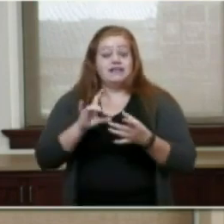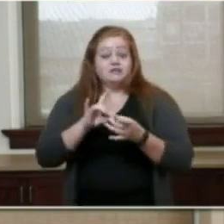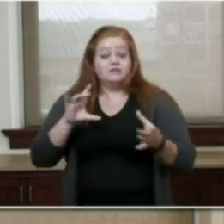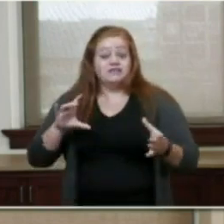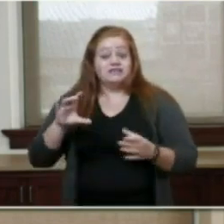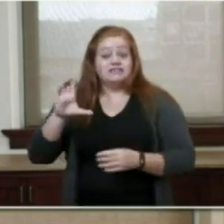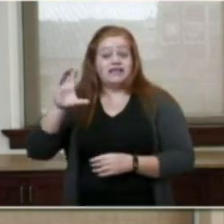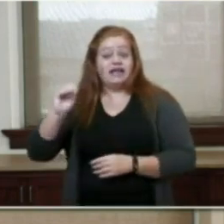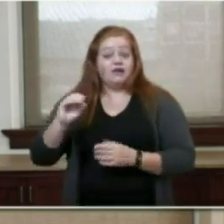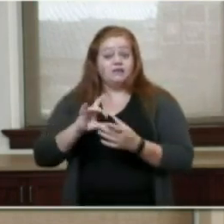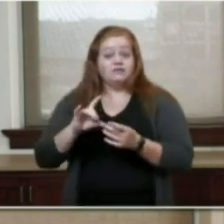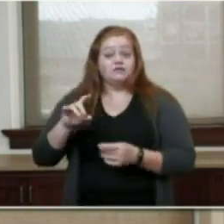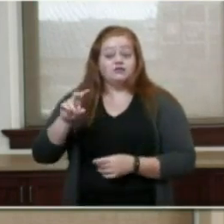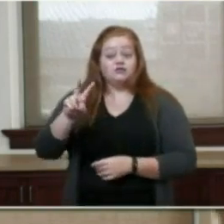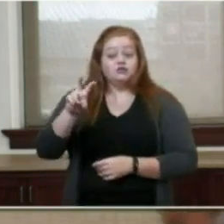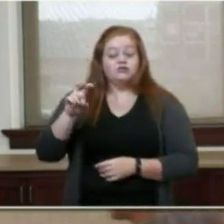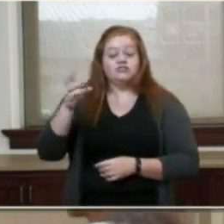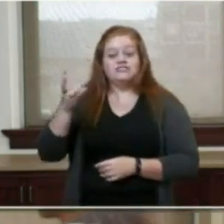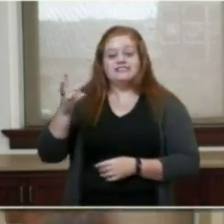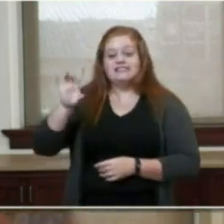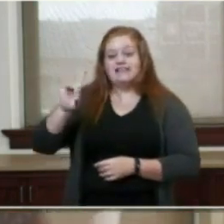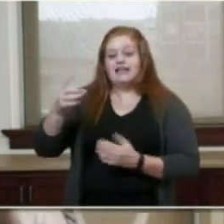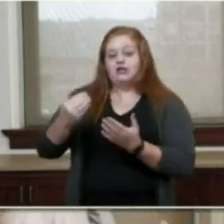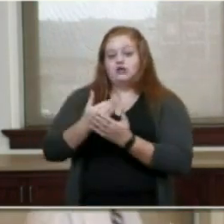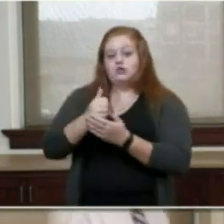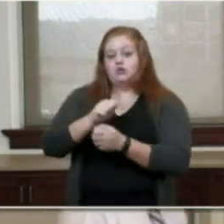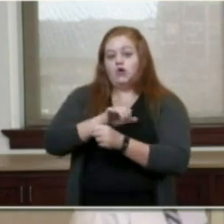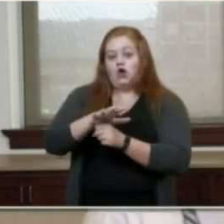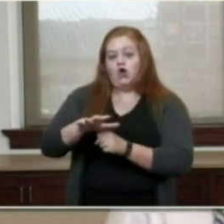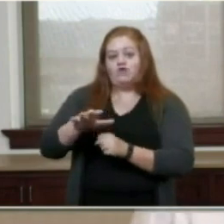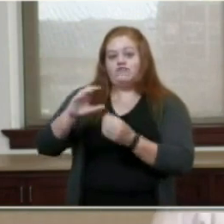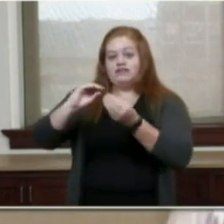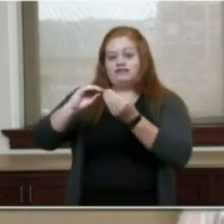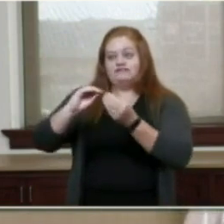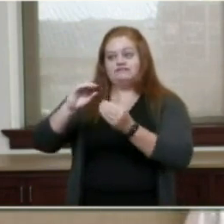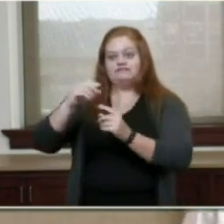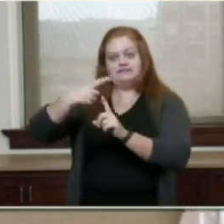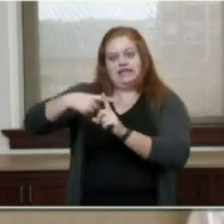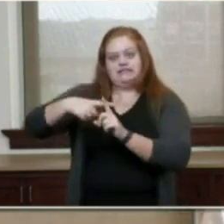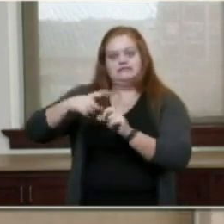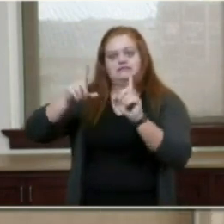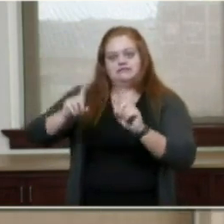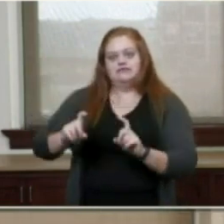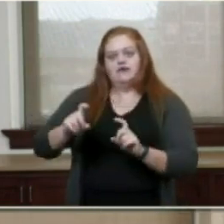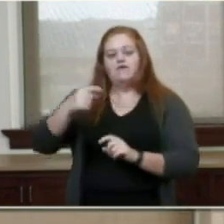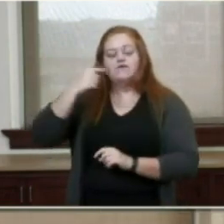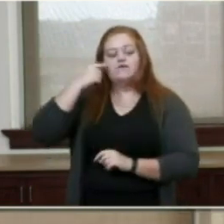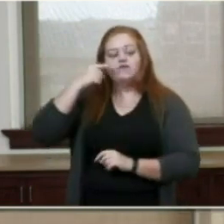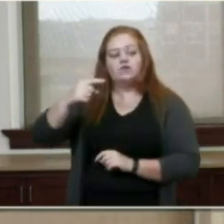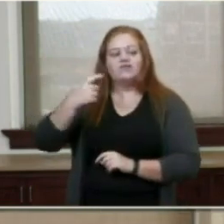268 new coronavirus cases over the past 48 hours. Do you know how many of these